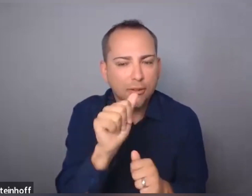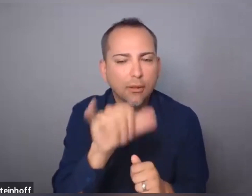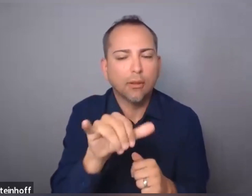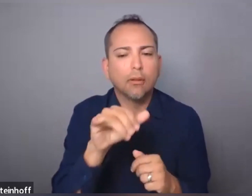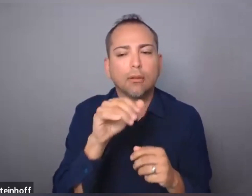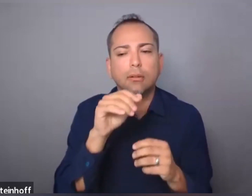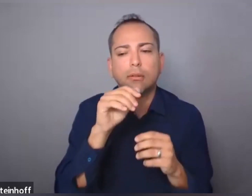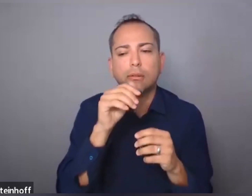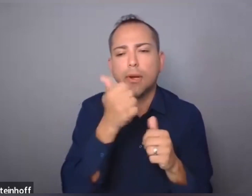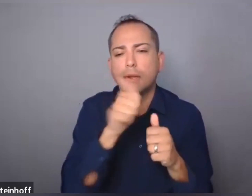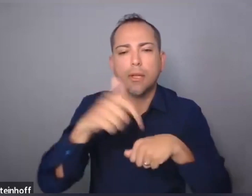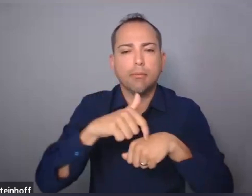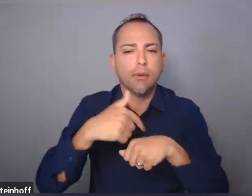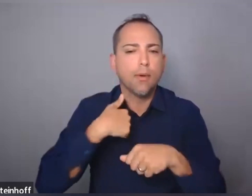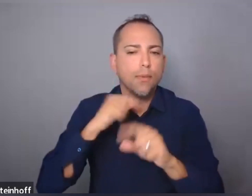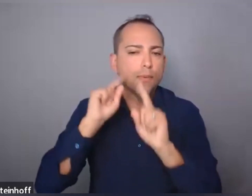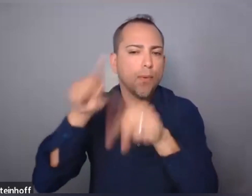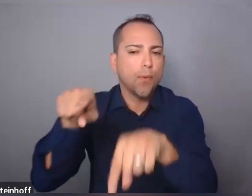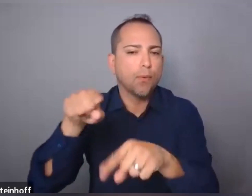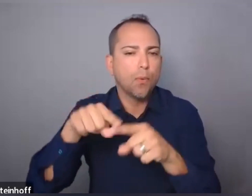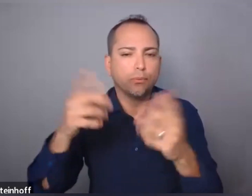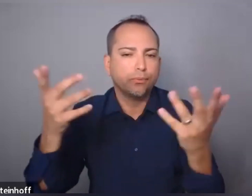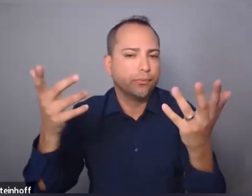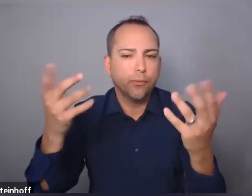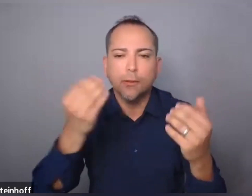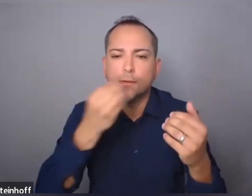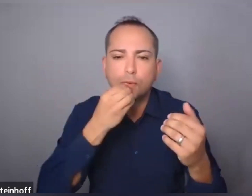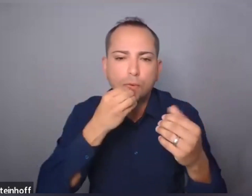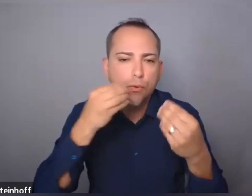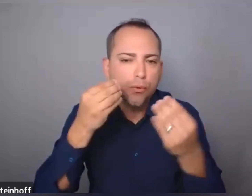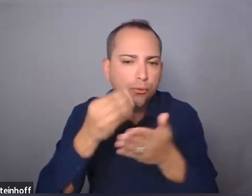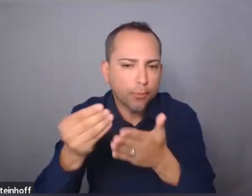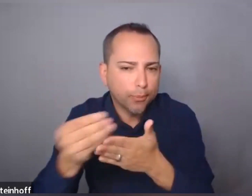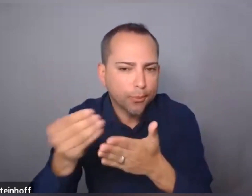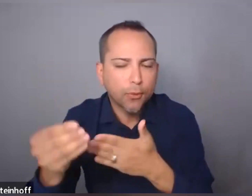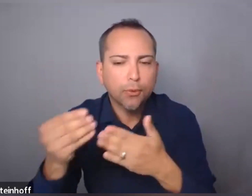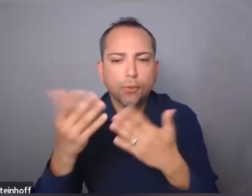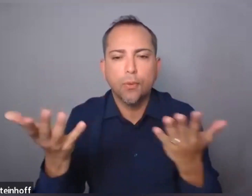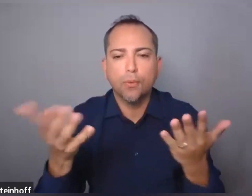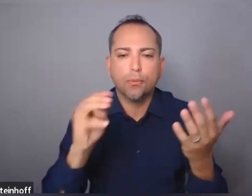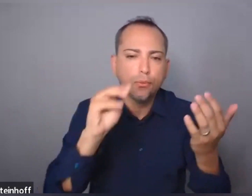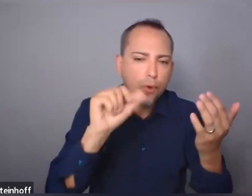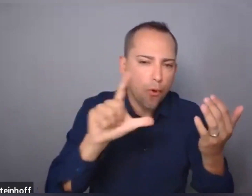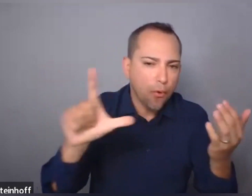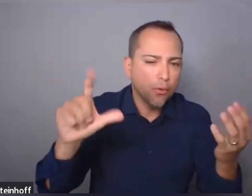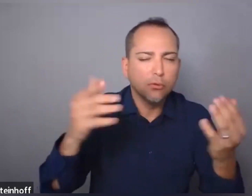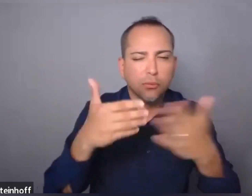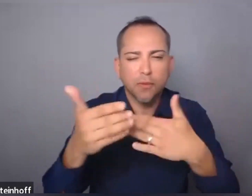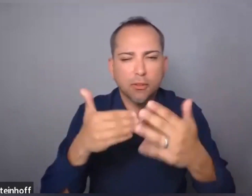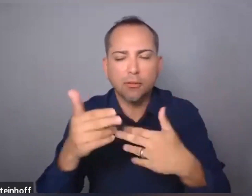American Sign Language classes, and people are more interested in it. So anytime I go to any sort of grocery store,